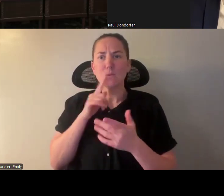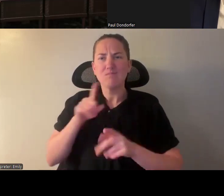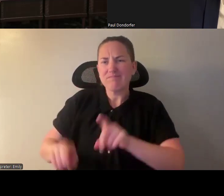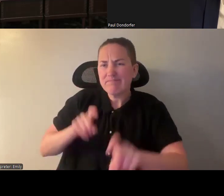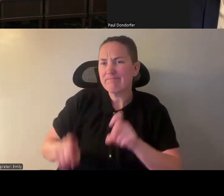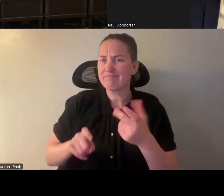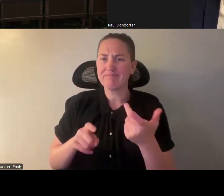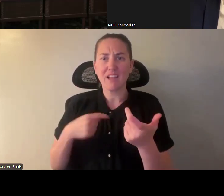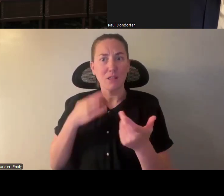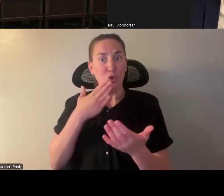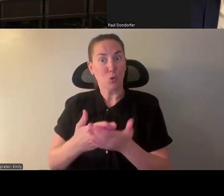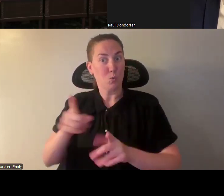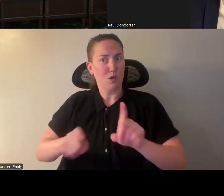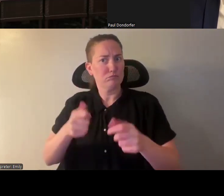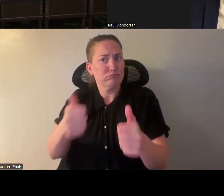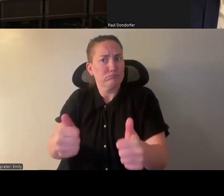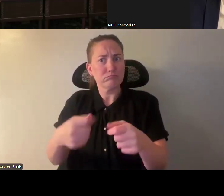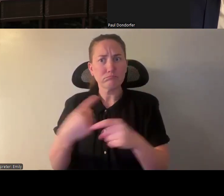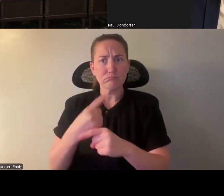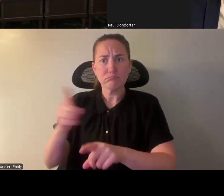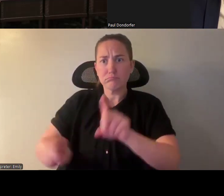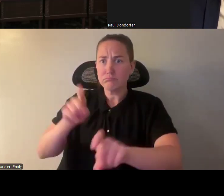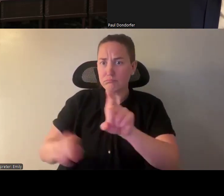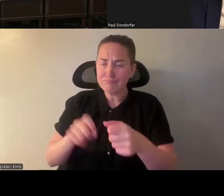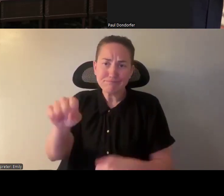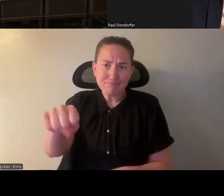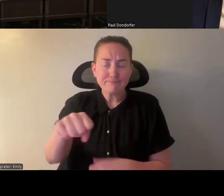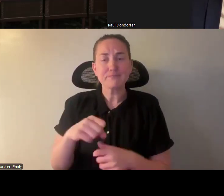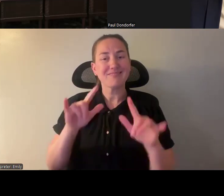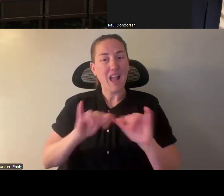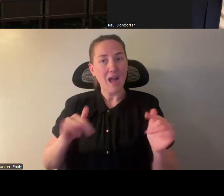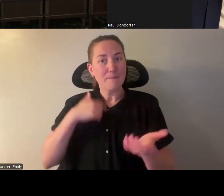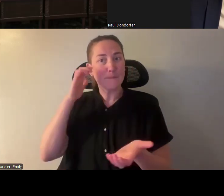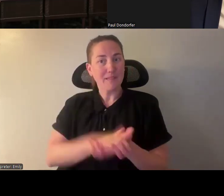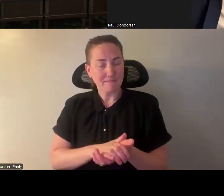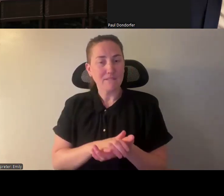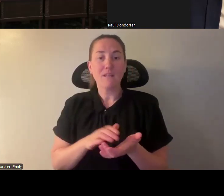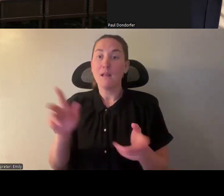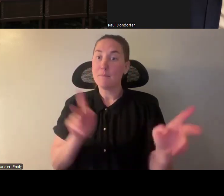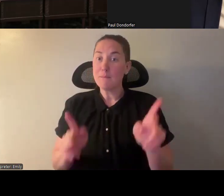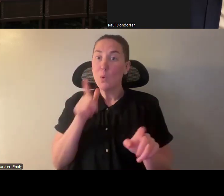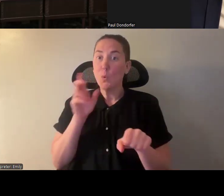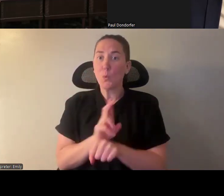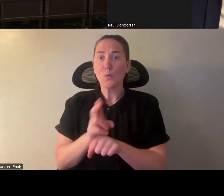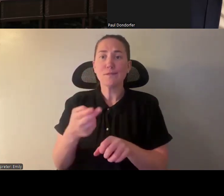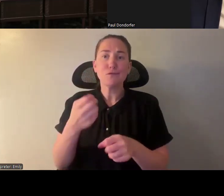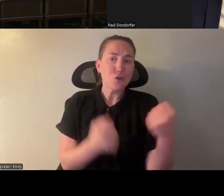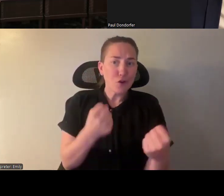questions were very real and appropriate But I do believe that when people operate motor vehicles